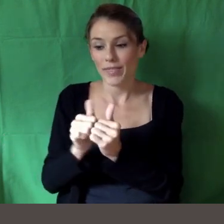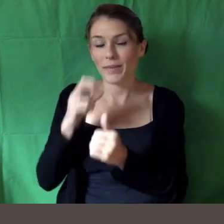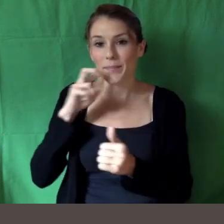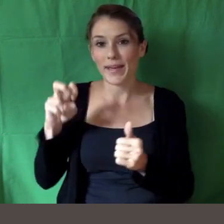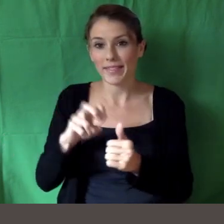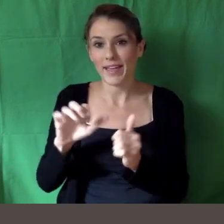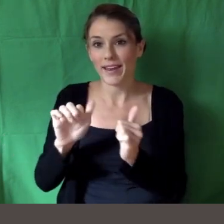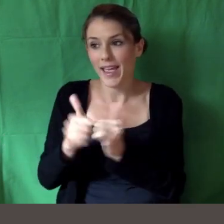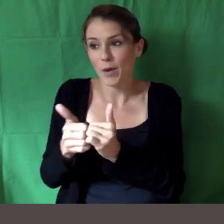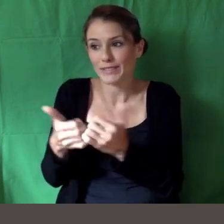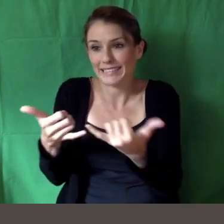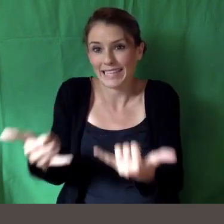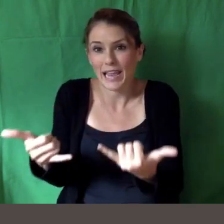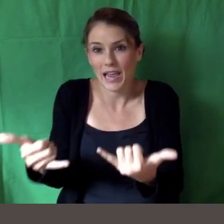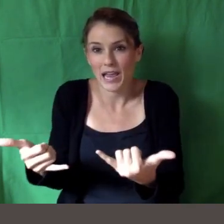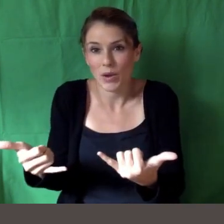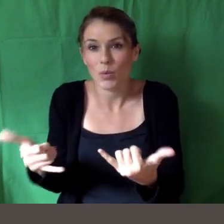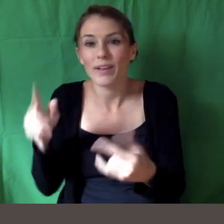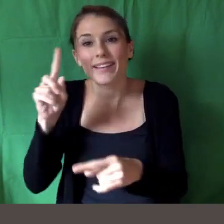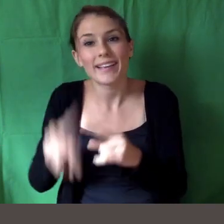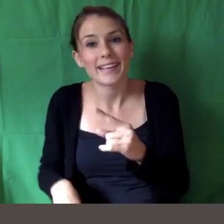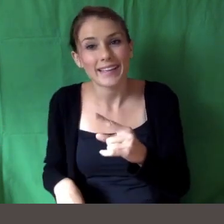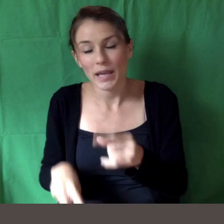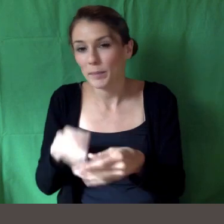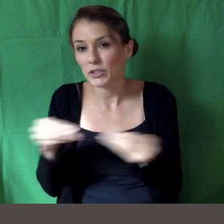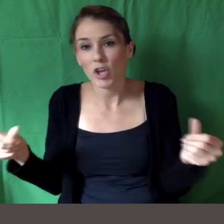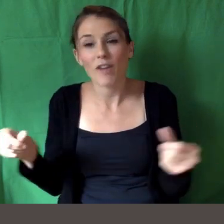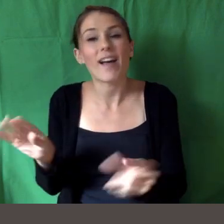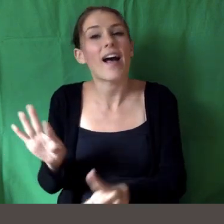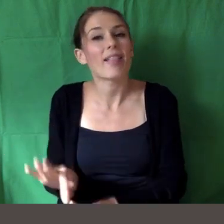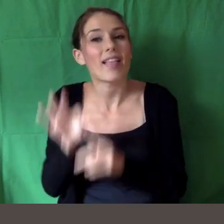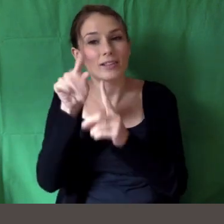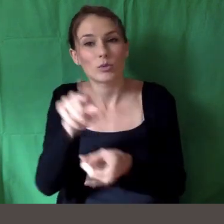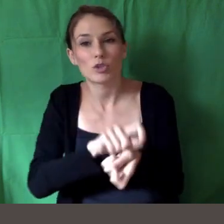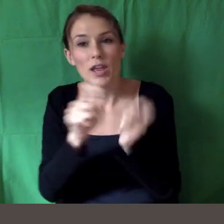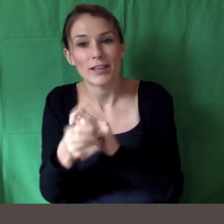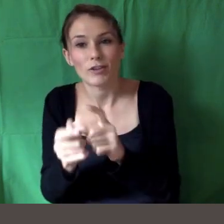So the problem that cannot be solved unless, unless you change the language, unless, you